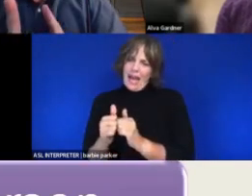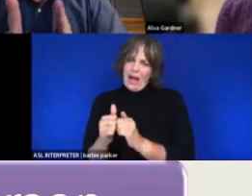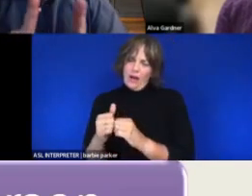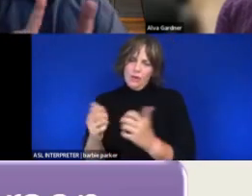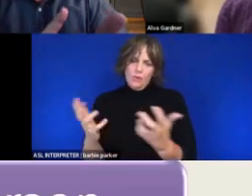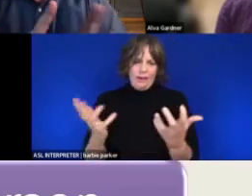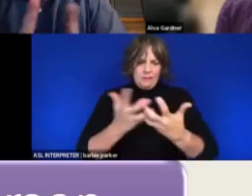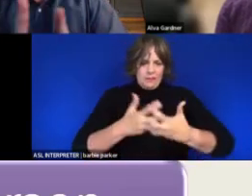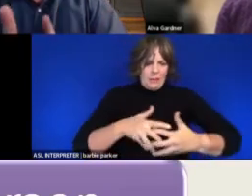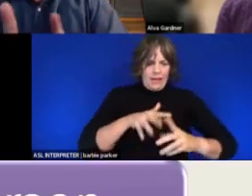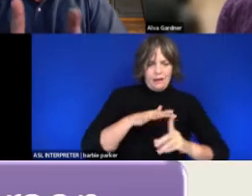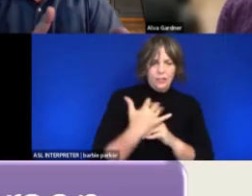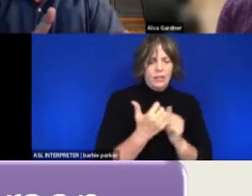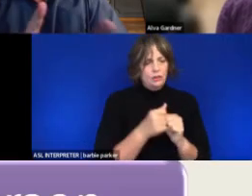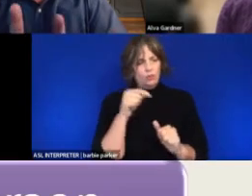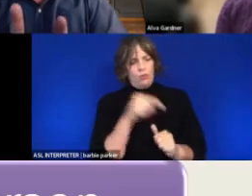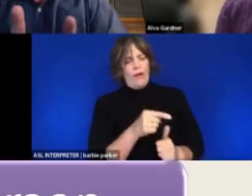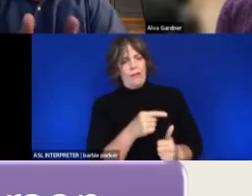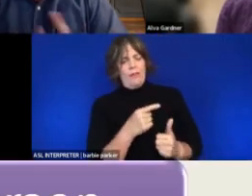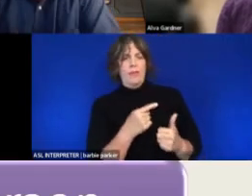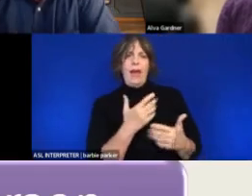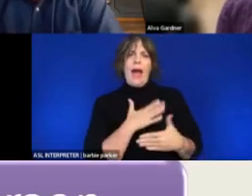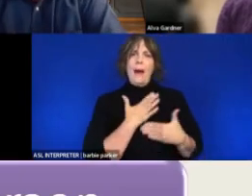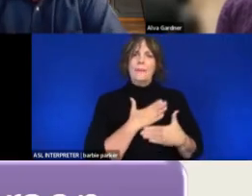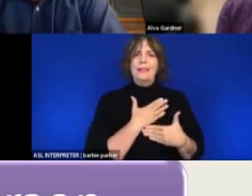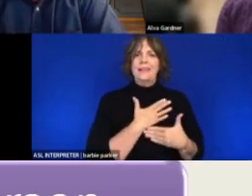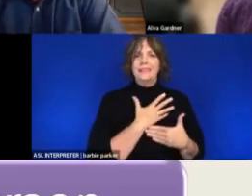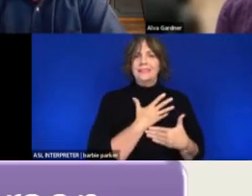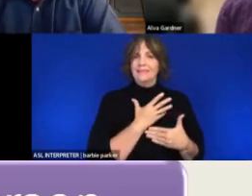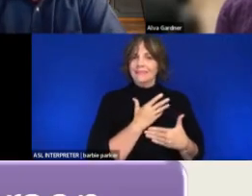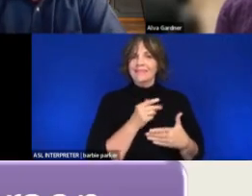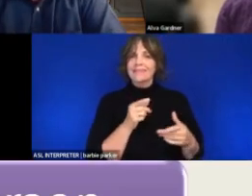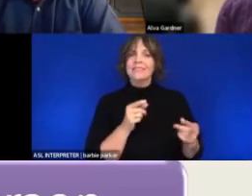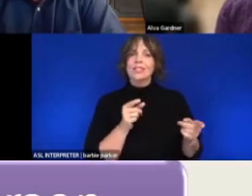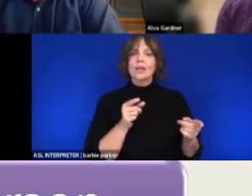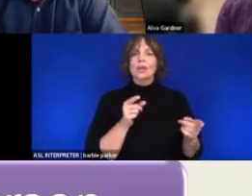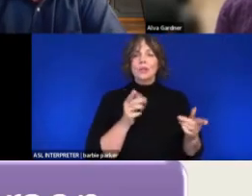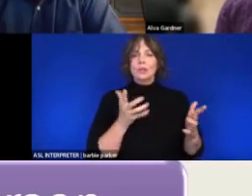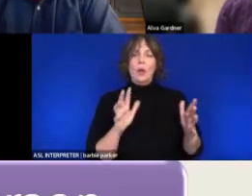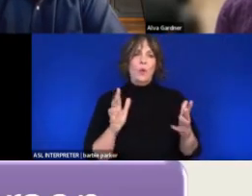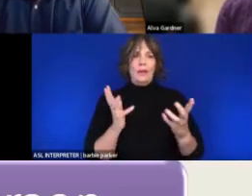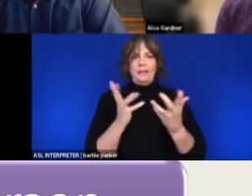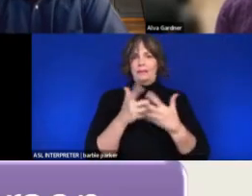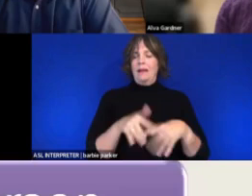create a good balance between the two, and that is an evolution that we are still working on. And as we think